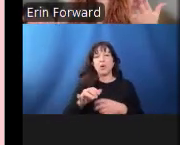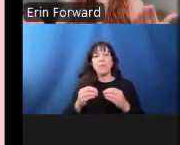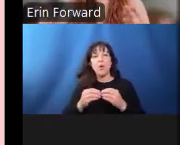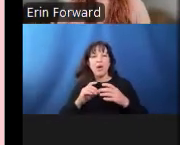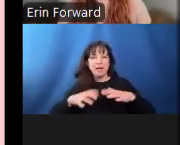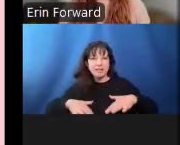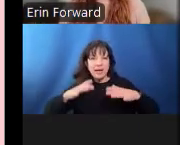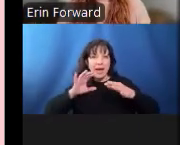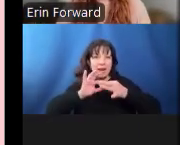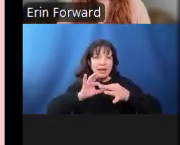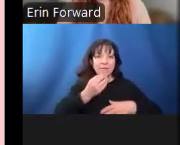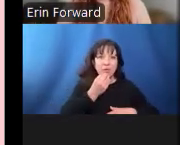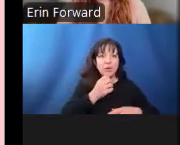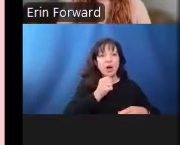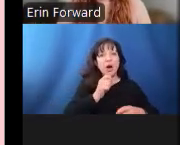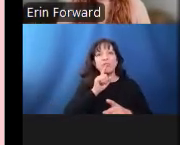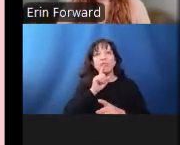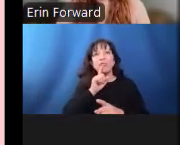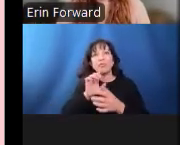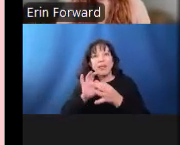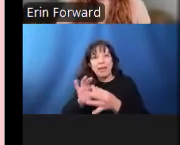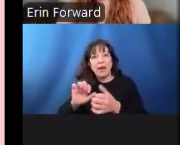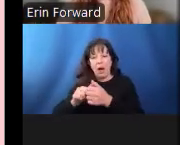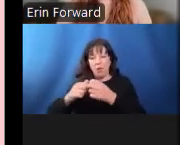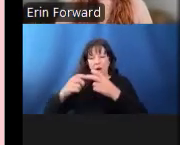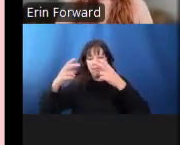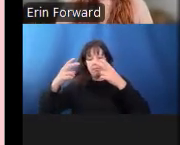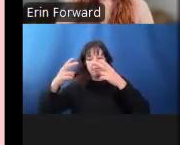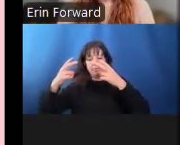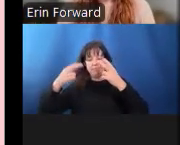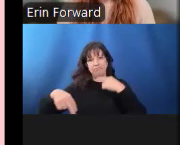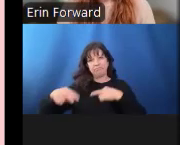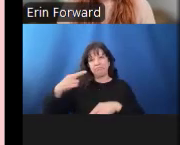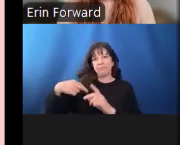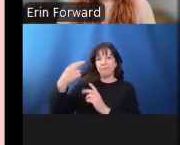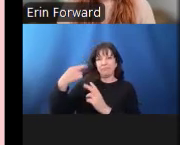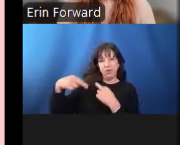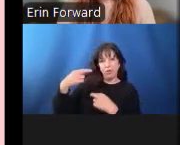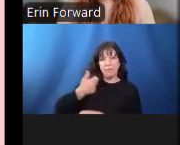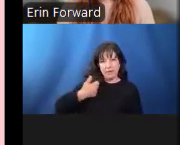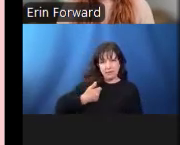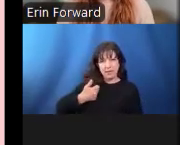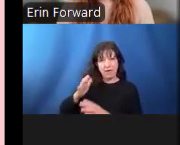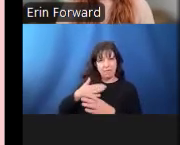doesn't have to do with how I'm observing my body, and so it can